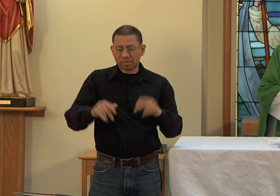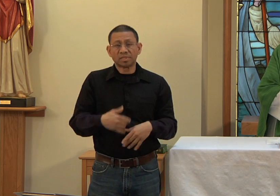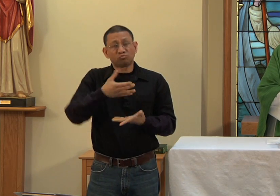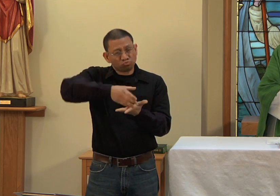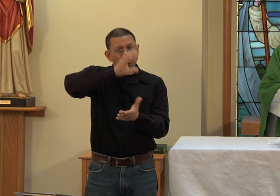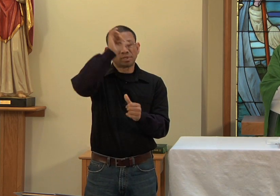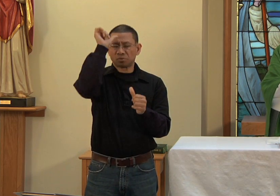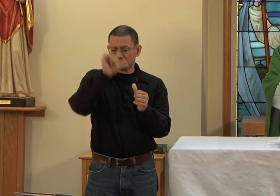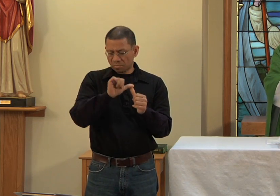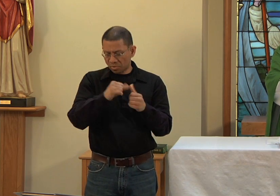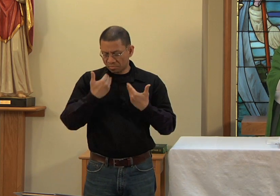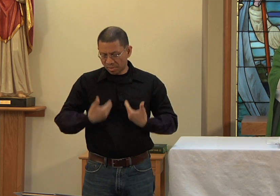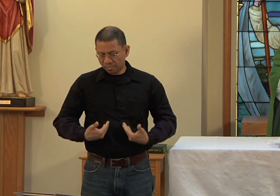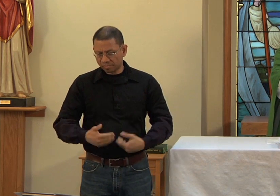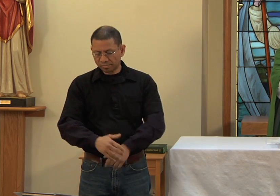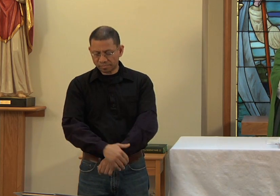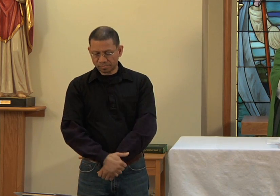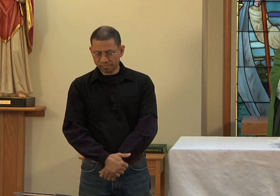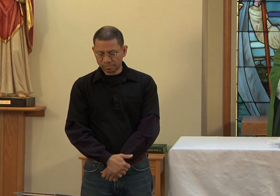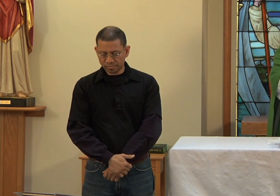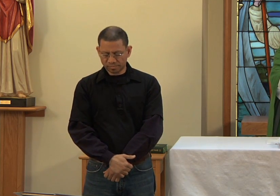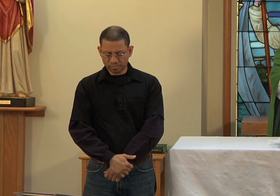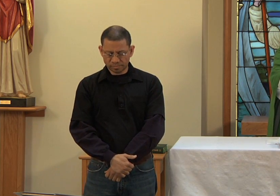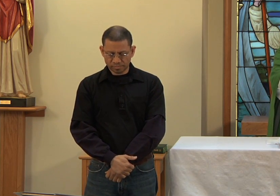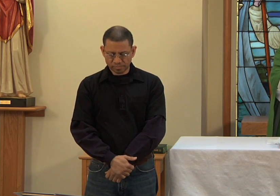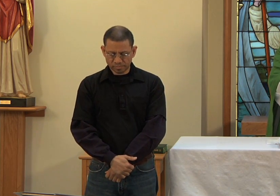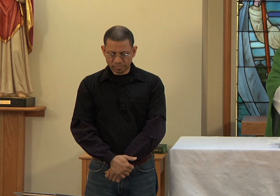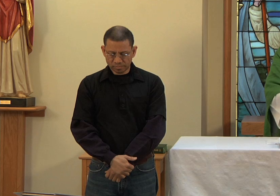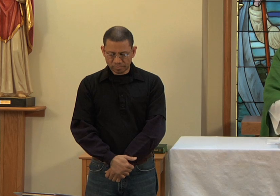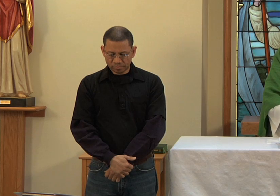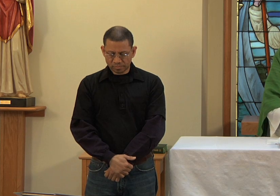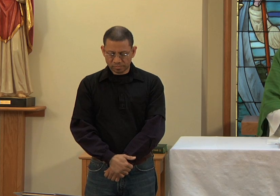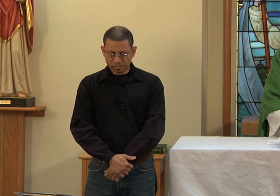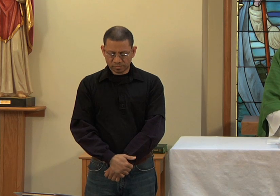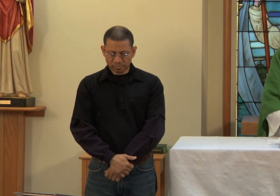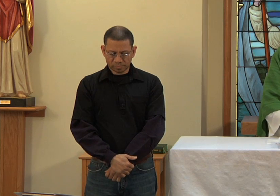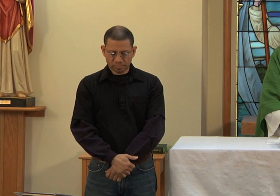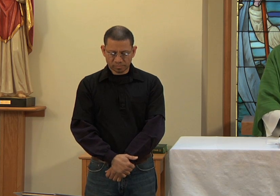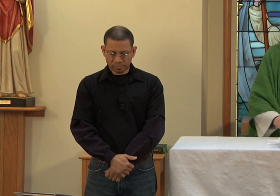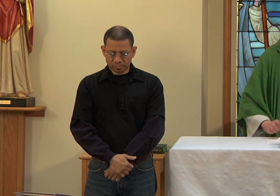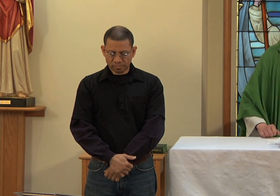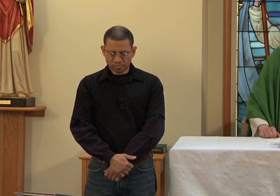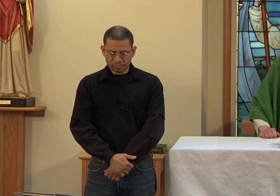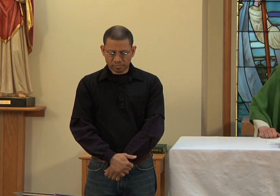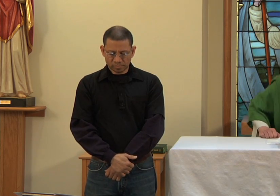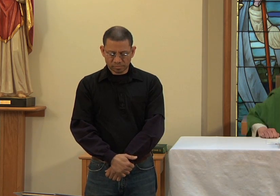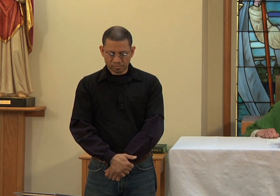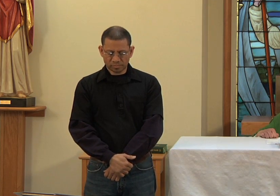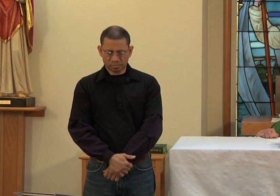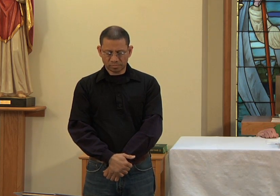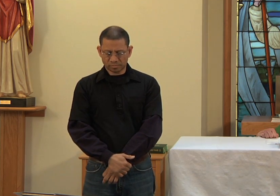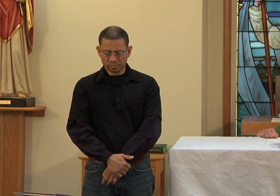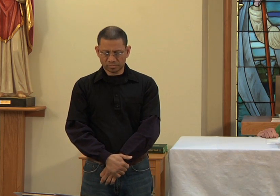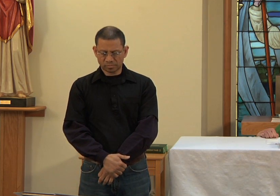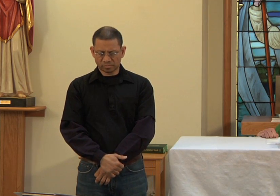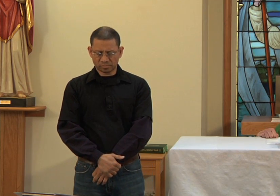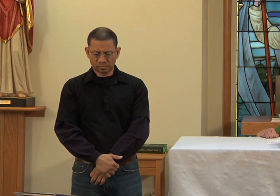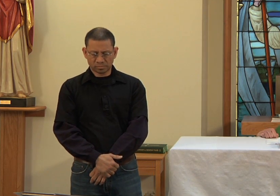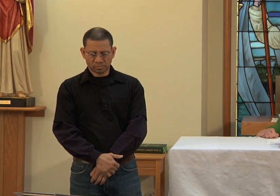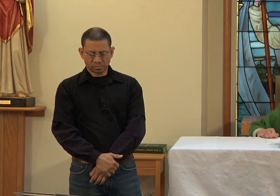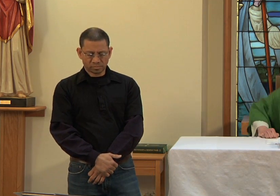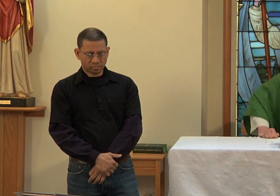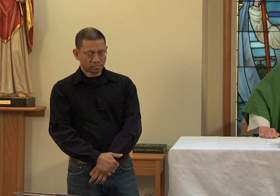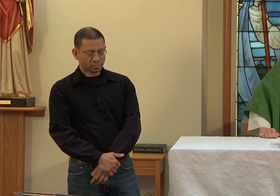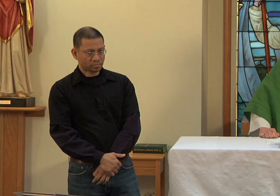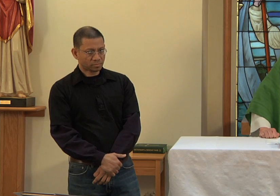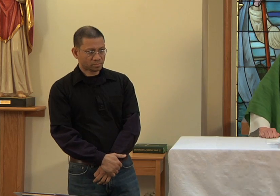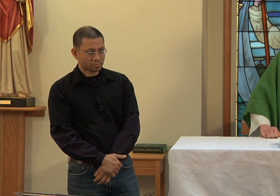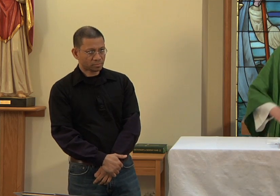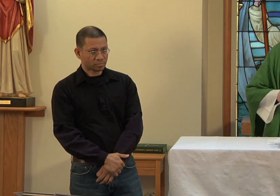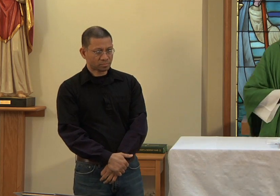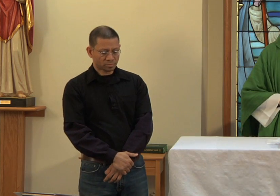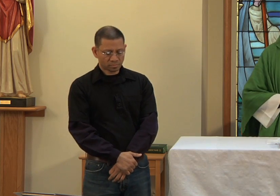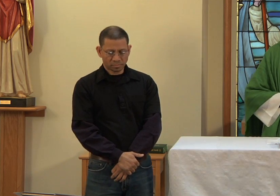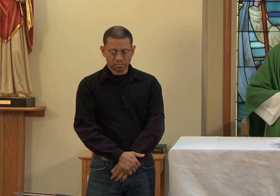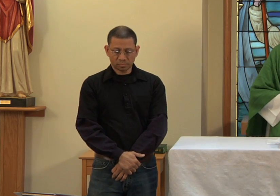ME.